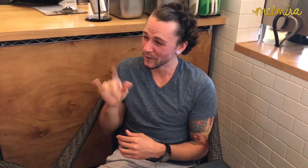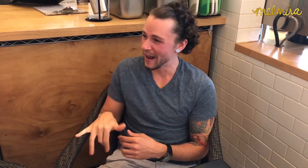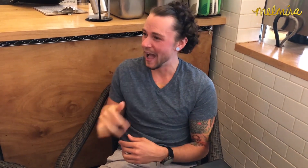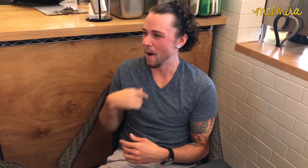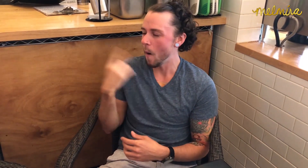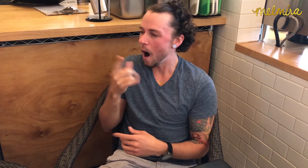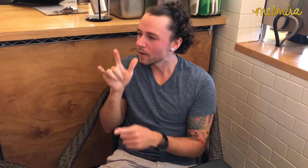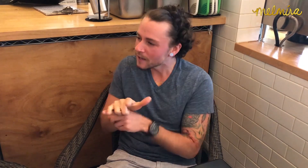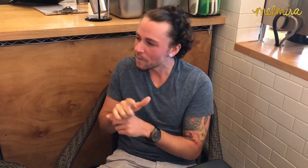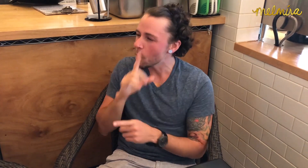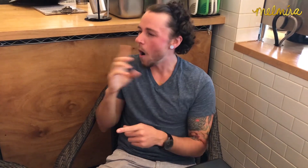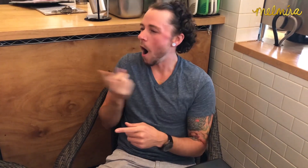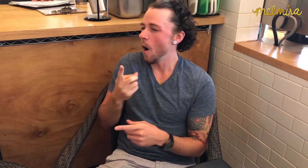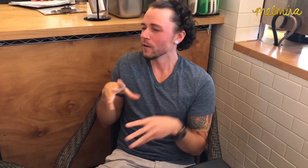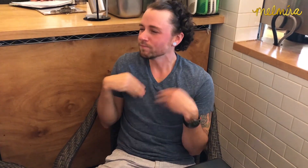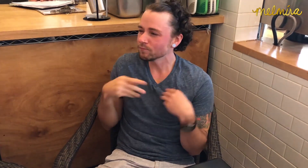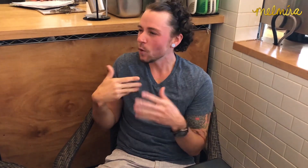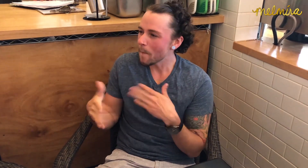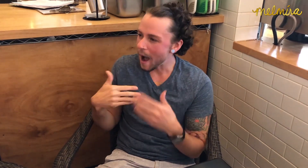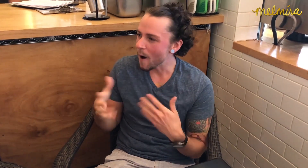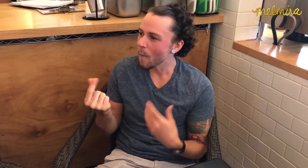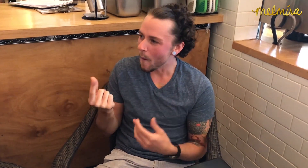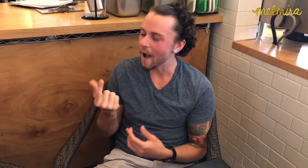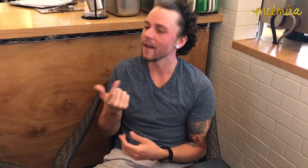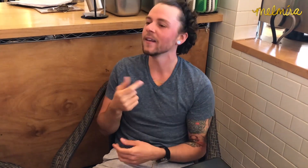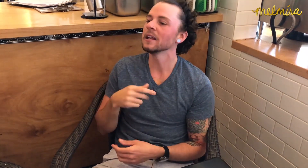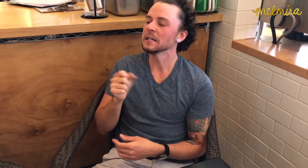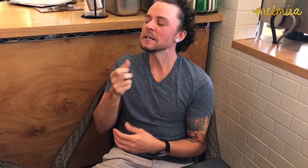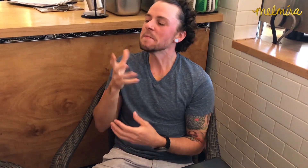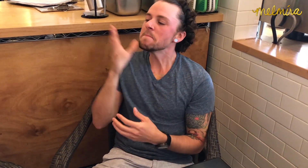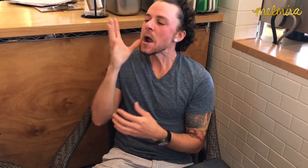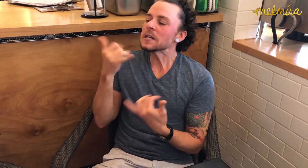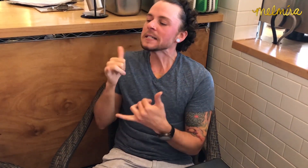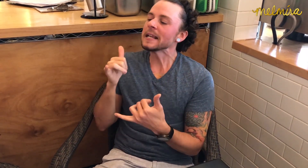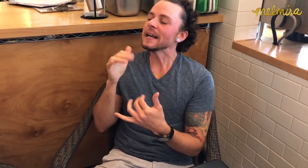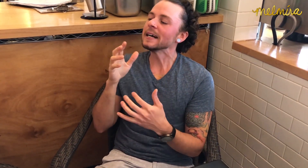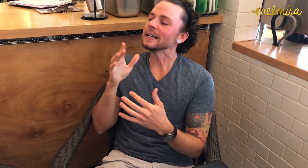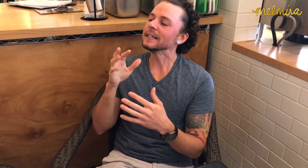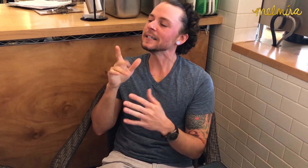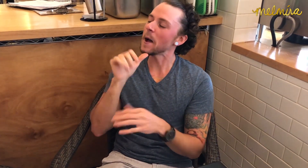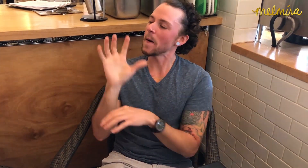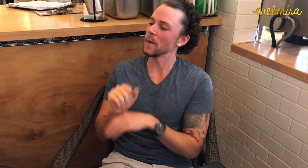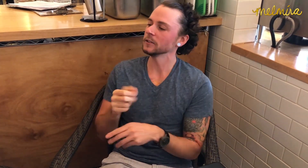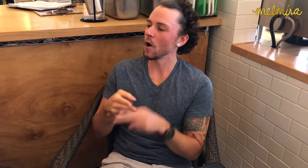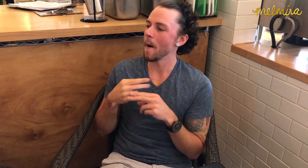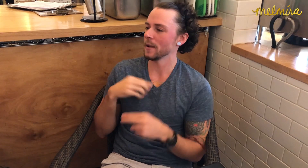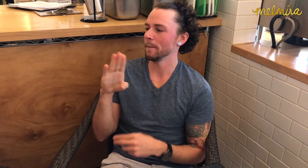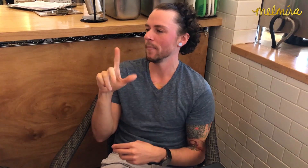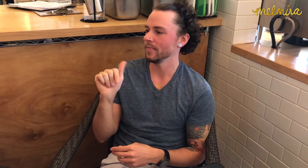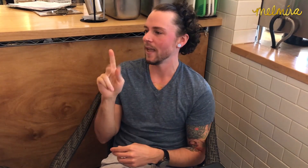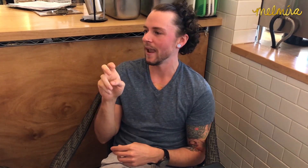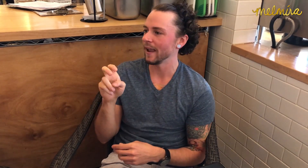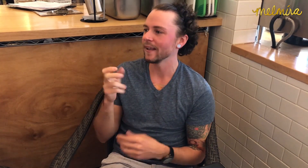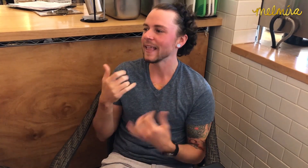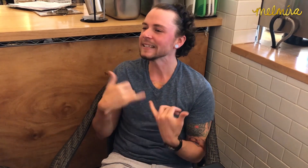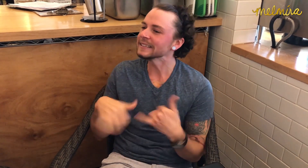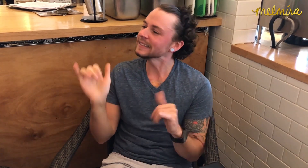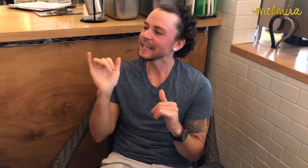We would never do that. We will always love you. We will always accept you no matter what." My parents still aren't used to calling me "Blake'.